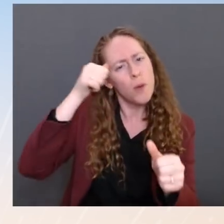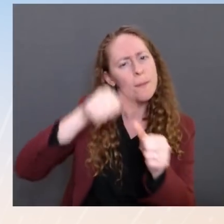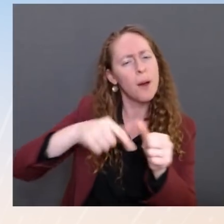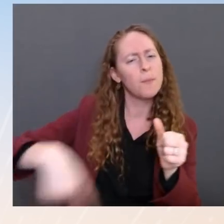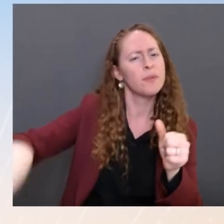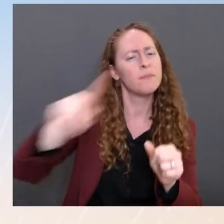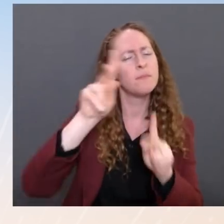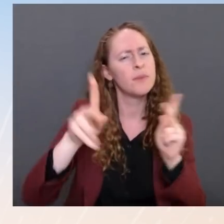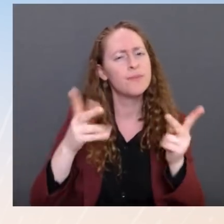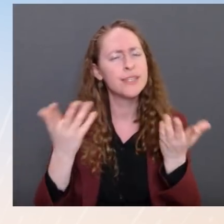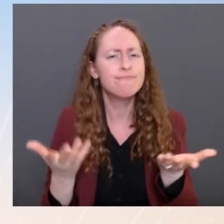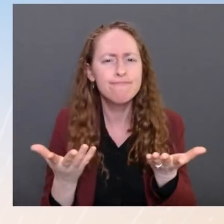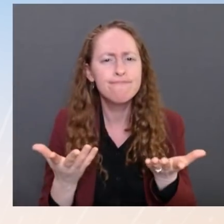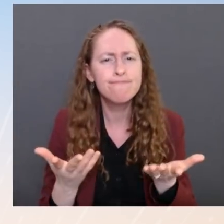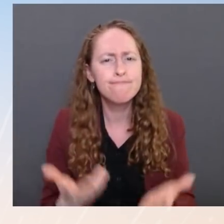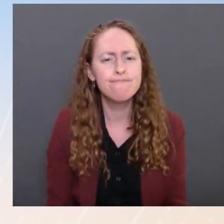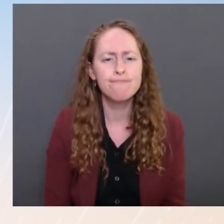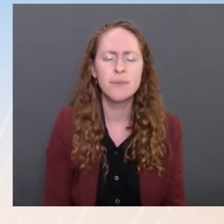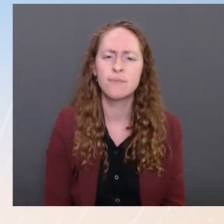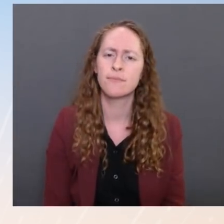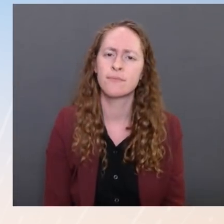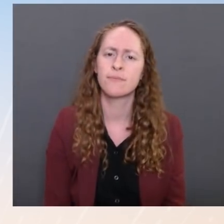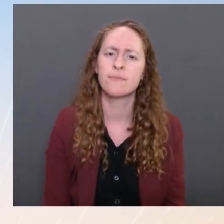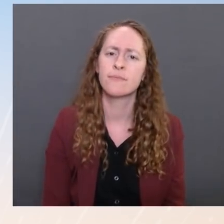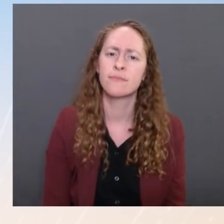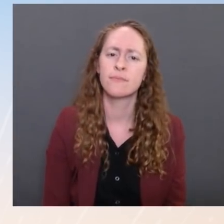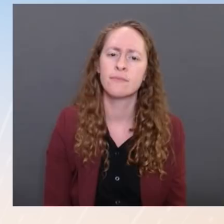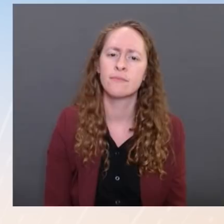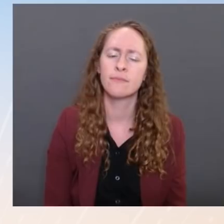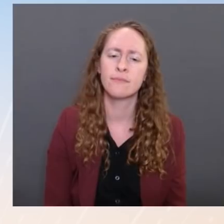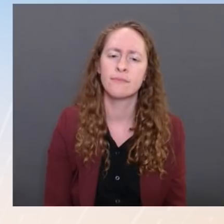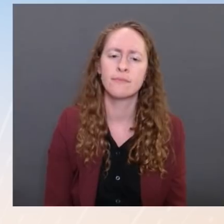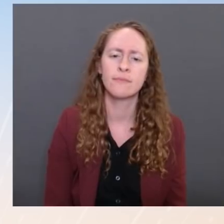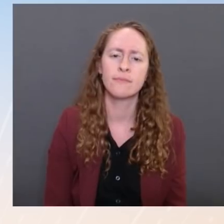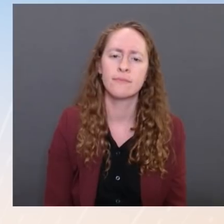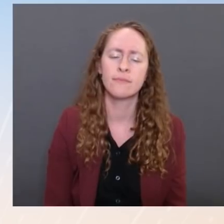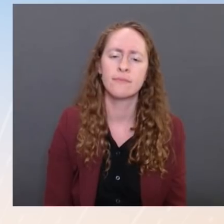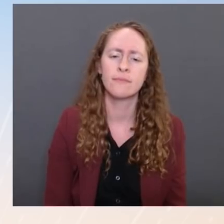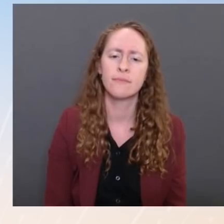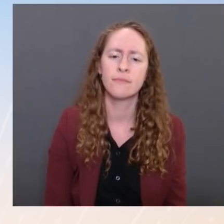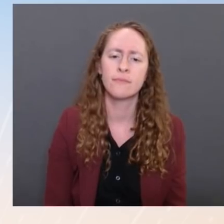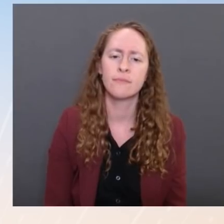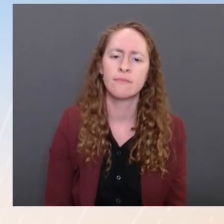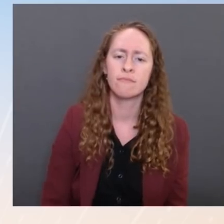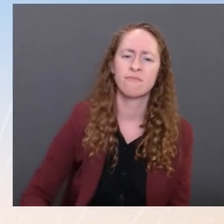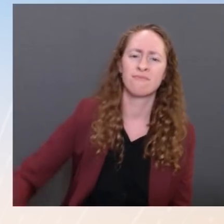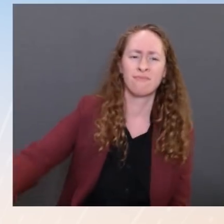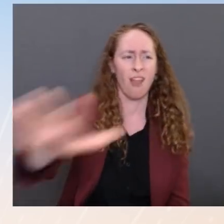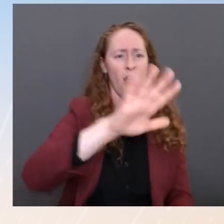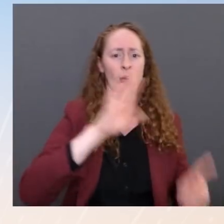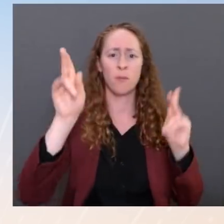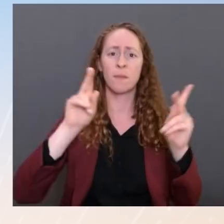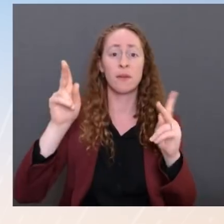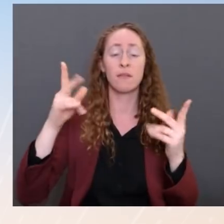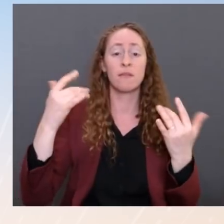We also lowered the flags for five days -- they will be lowered for five days. And we will continue to mark and commemorate the lives lost.